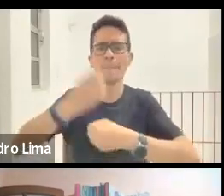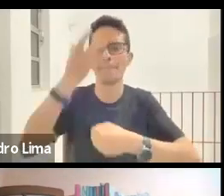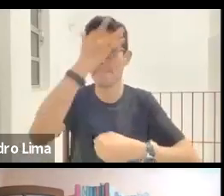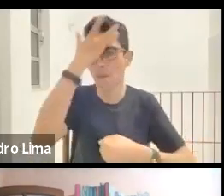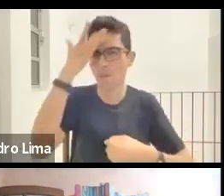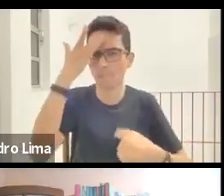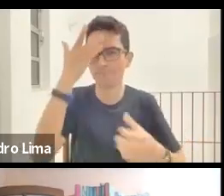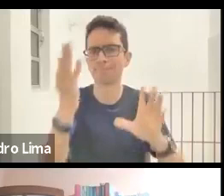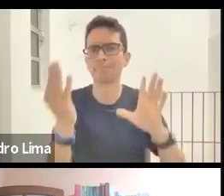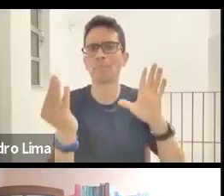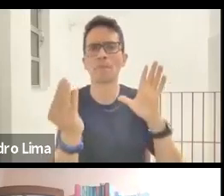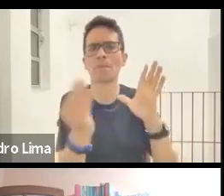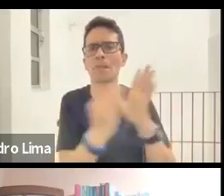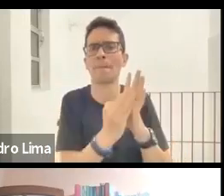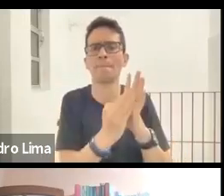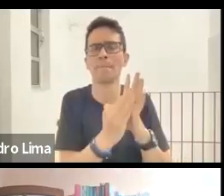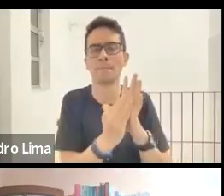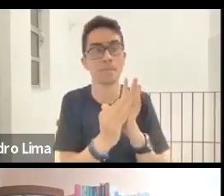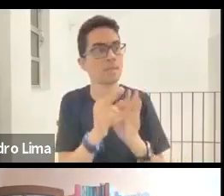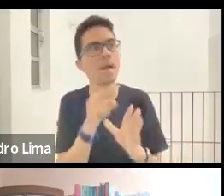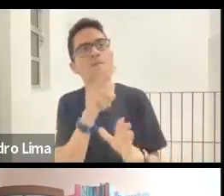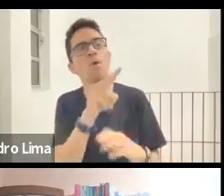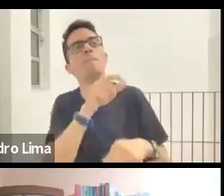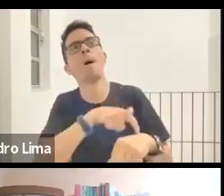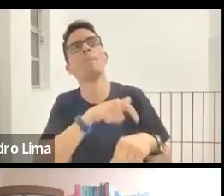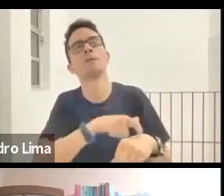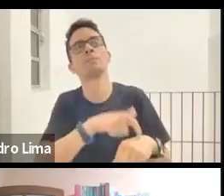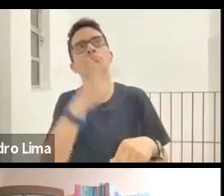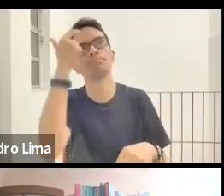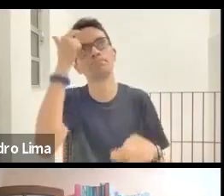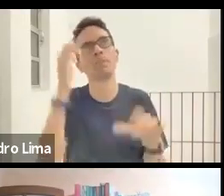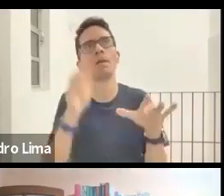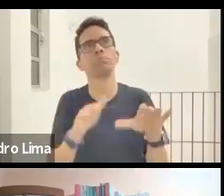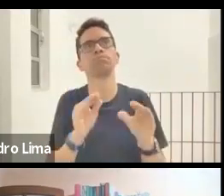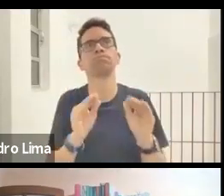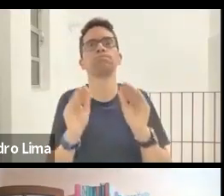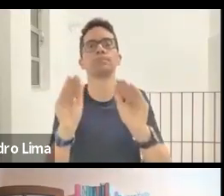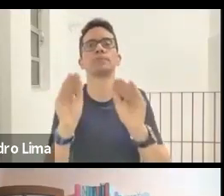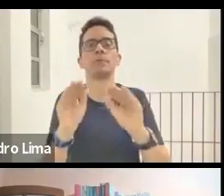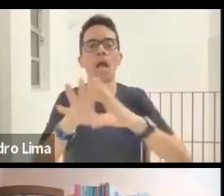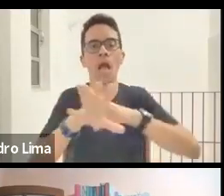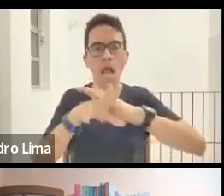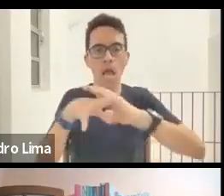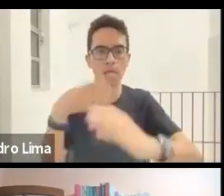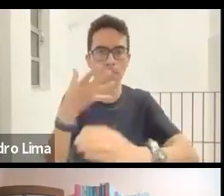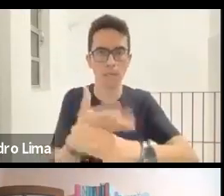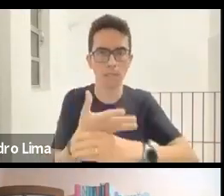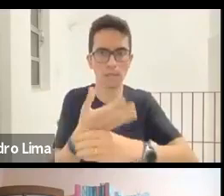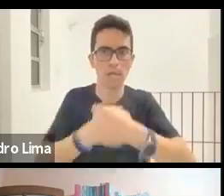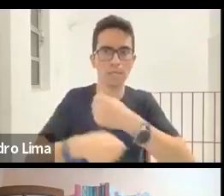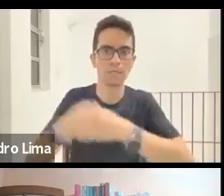later people write to us about something that based just something that they just so so. it's going it's going to be. I mean, forever. been used. Thank you